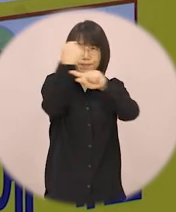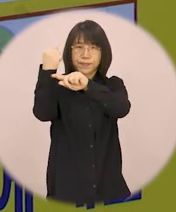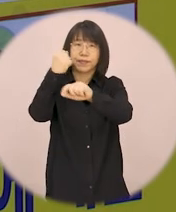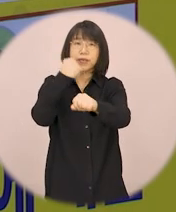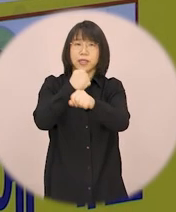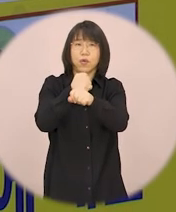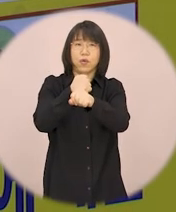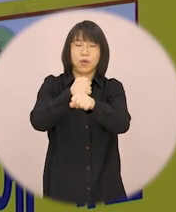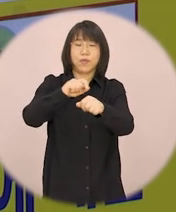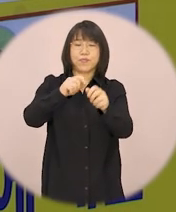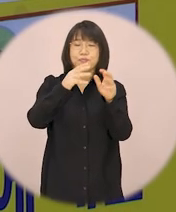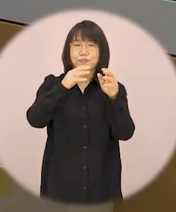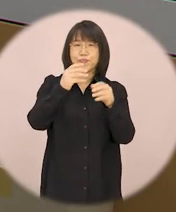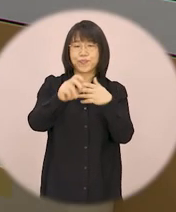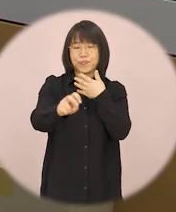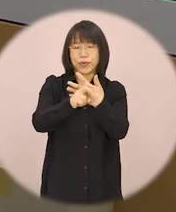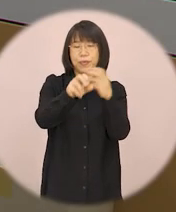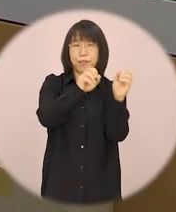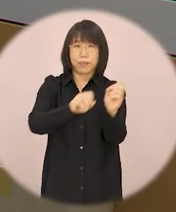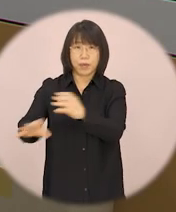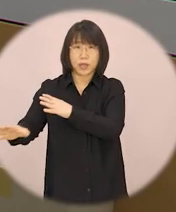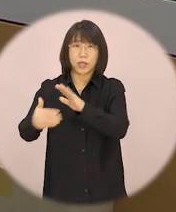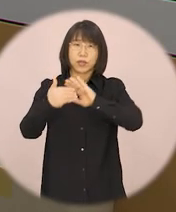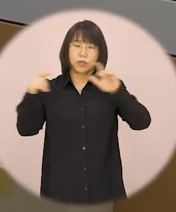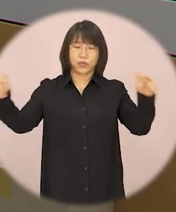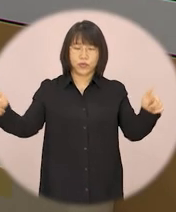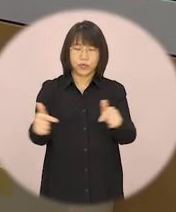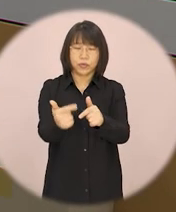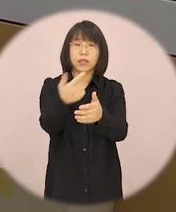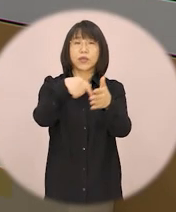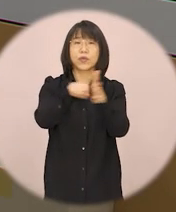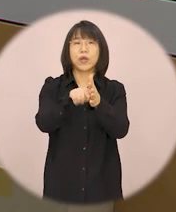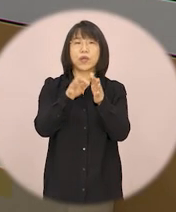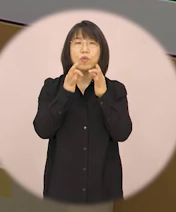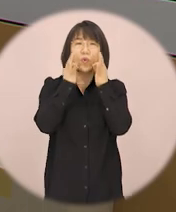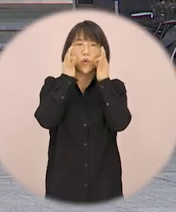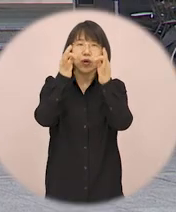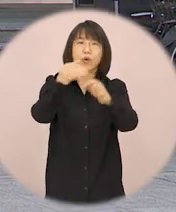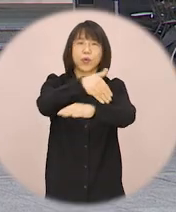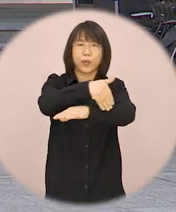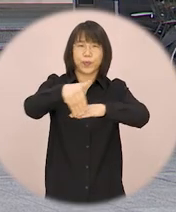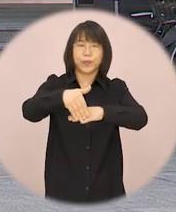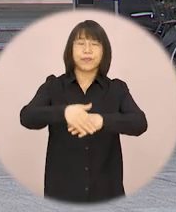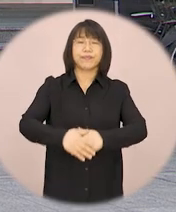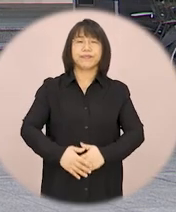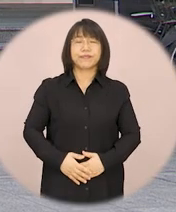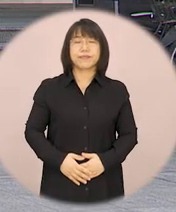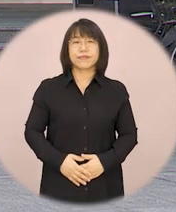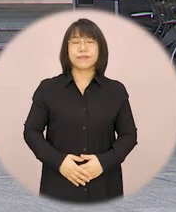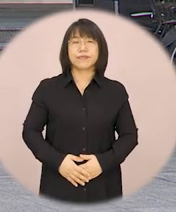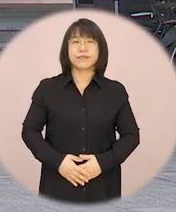to reduce unauthorized garbage disposal such as illegal garbage disposal warning signs, banners, and stickers.